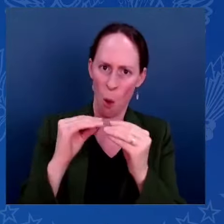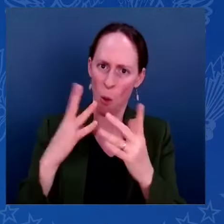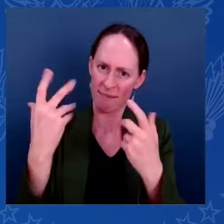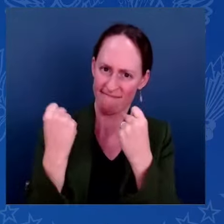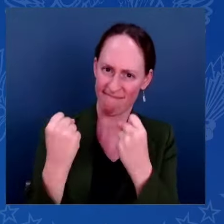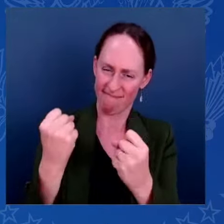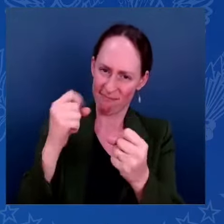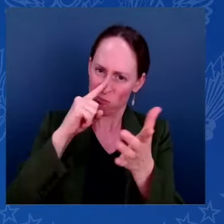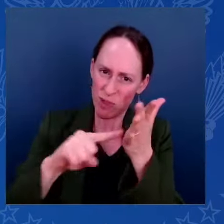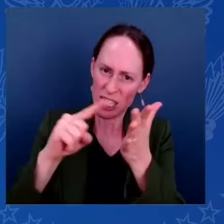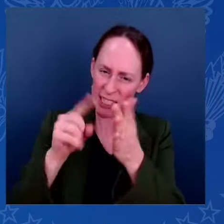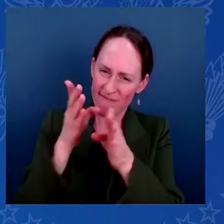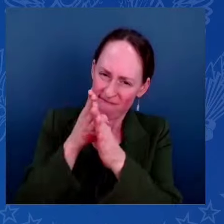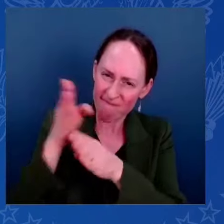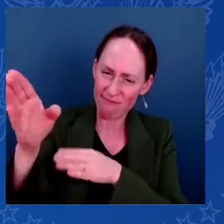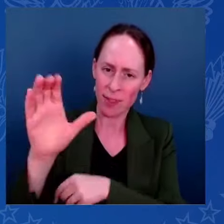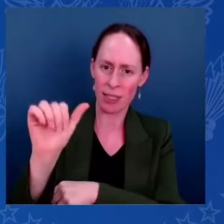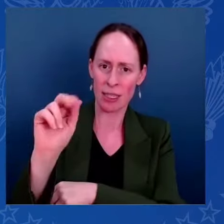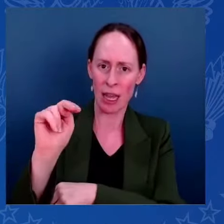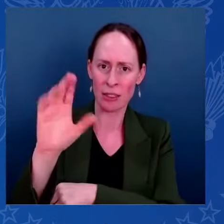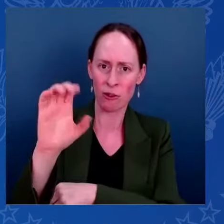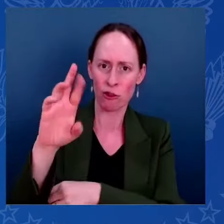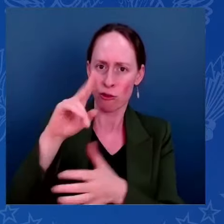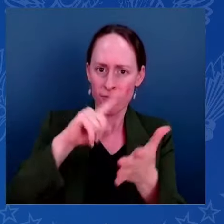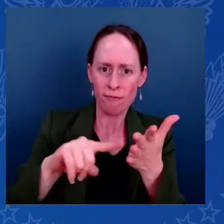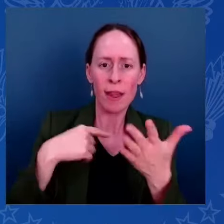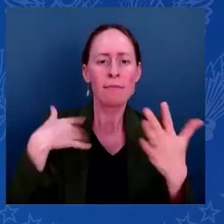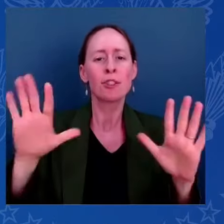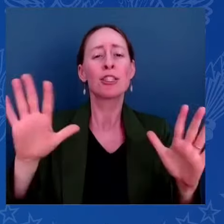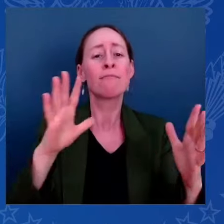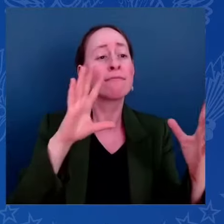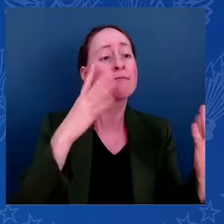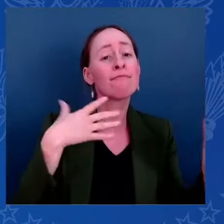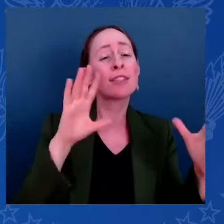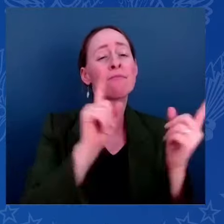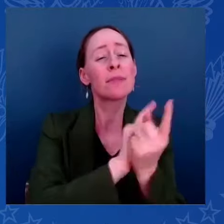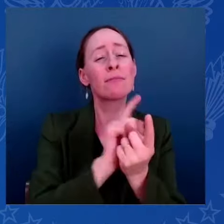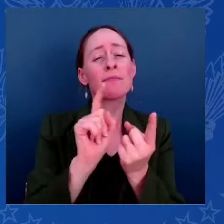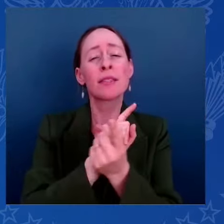one thing always stands out. It's their relentless optimism.